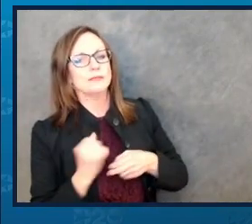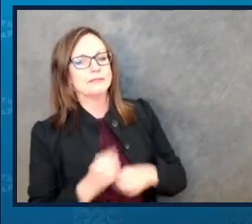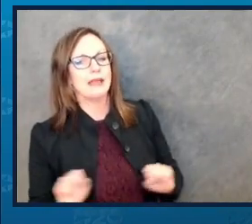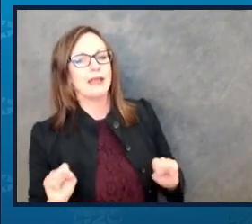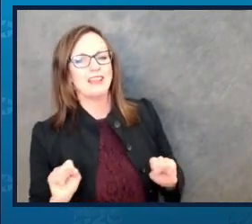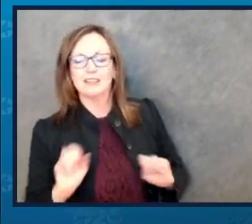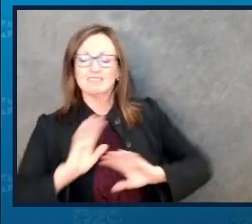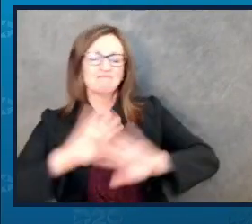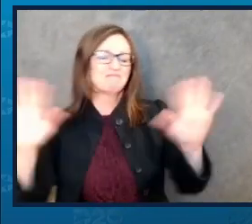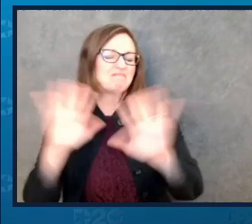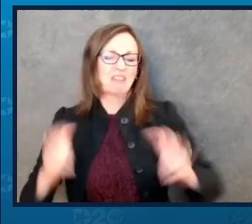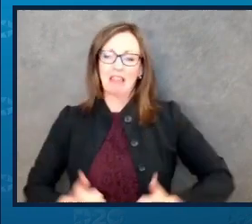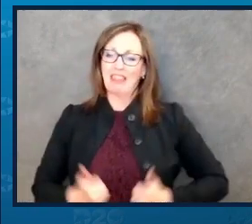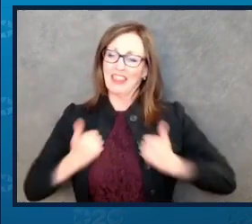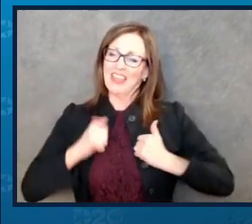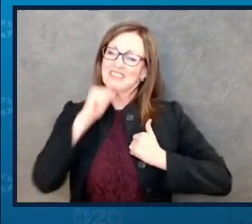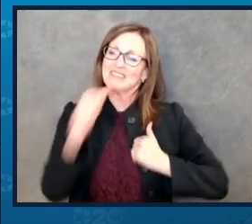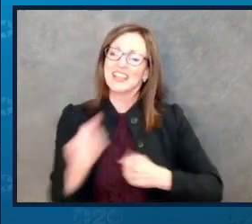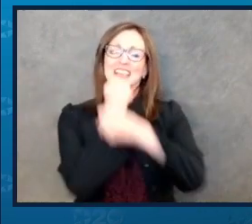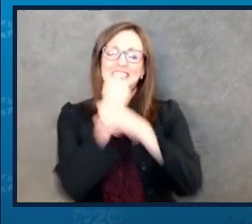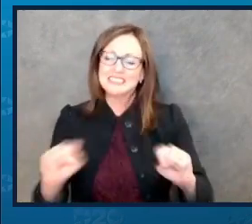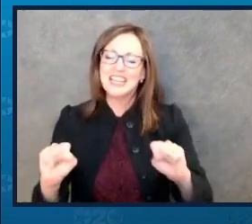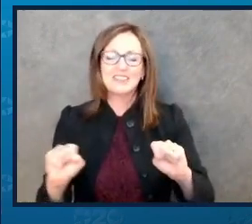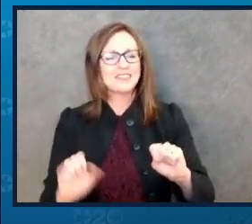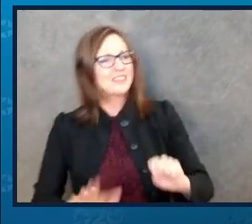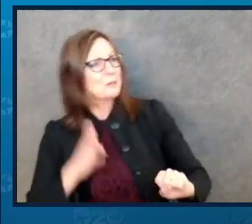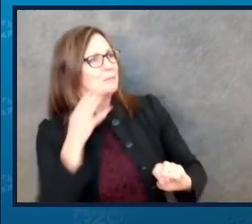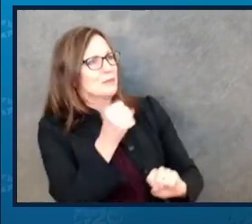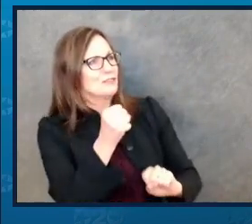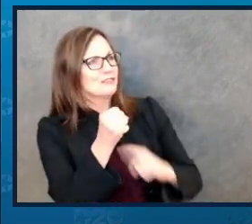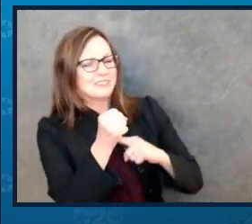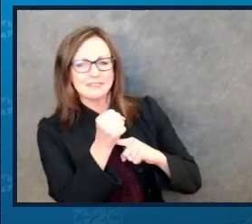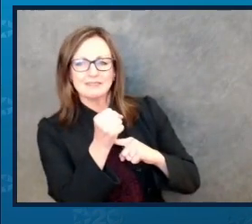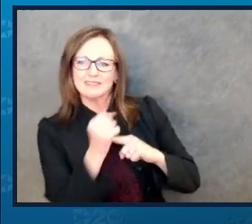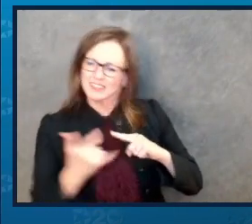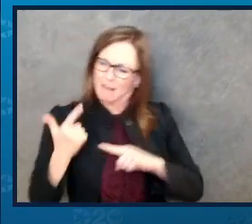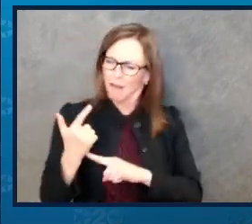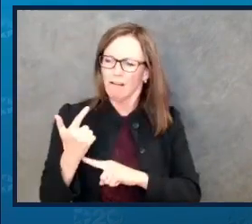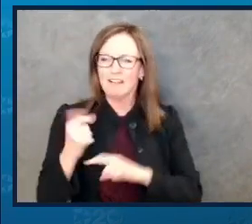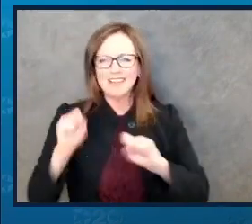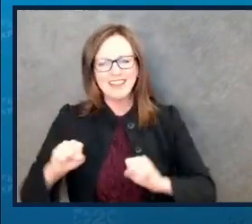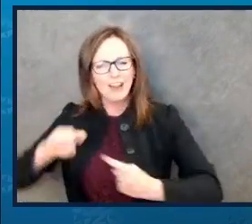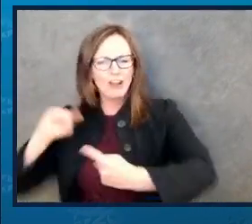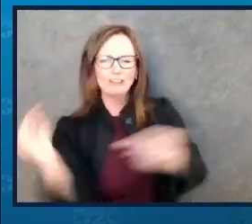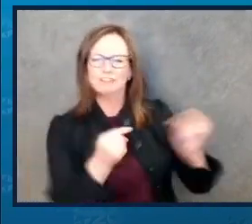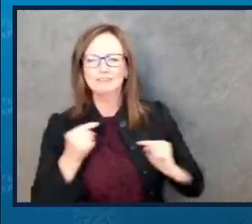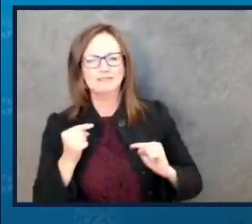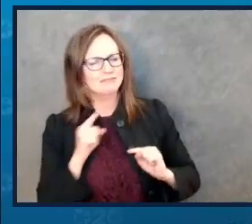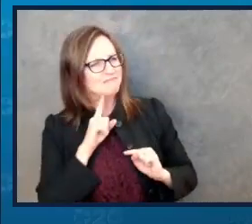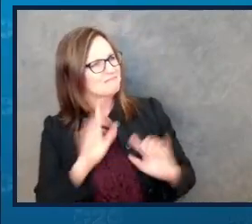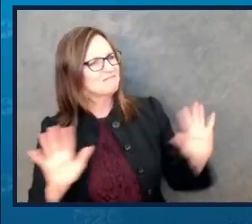SENSELESS TRAGEDIES. WE CALL B.S.